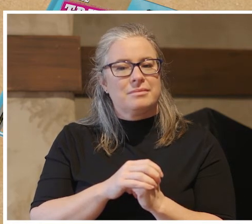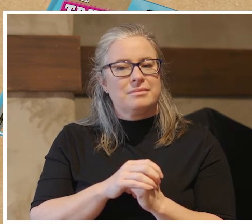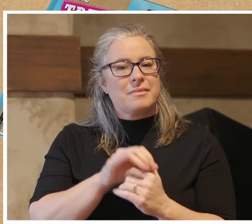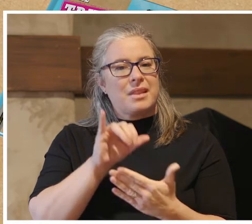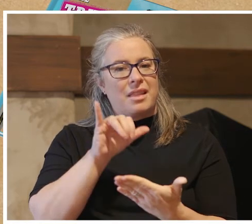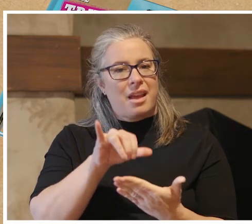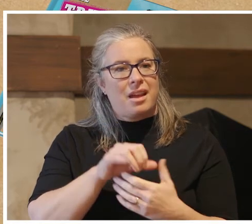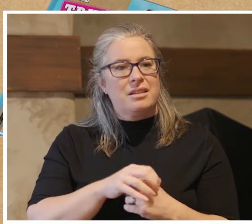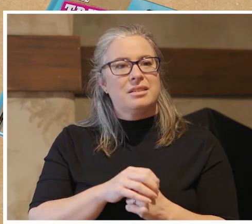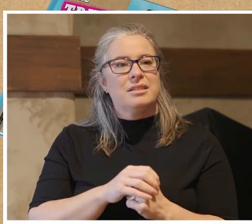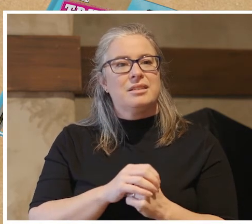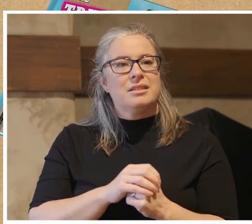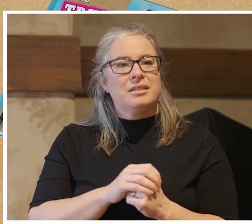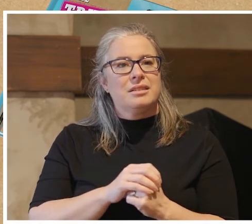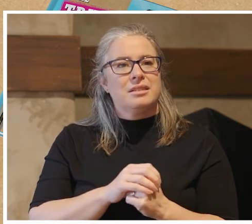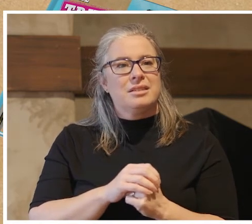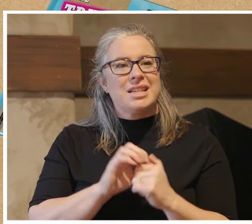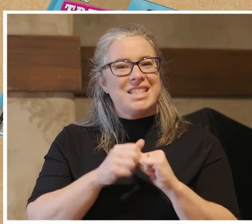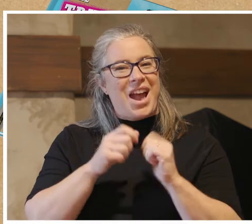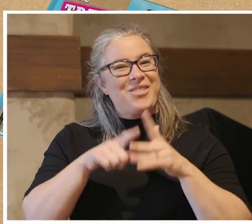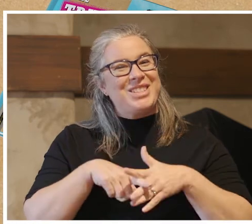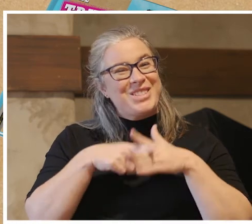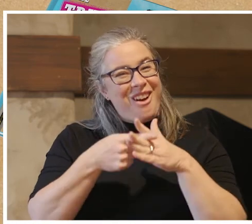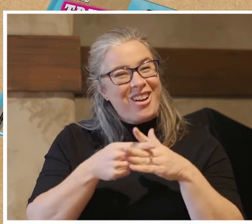And that is how we start a nice sketch